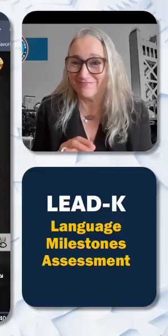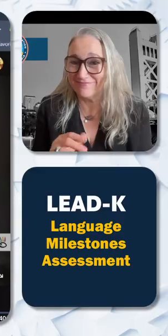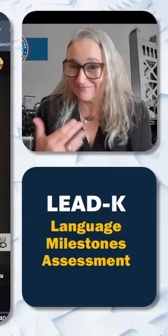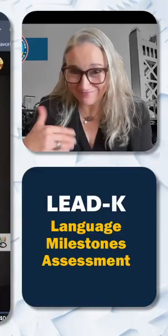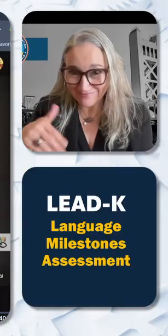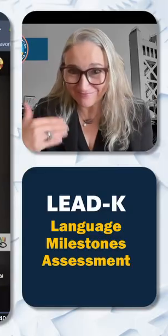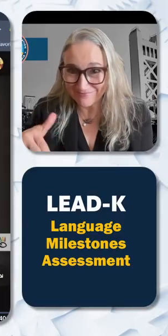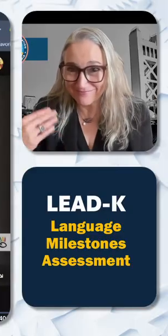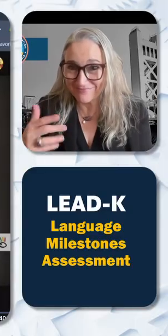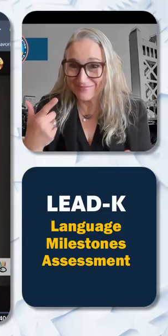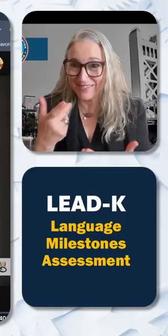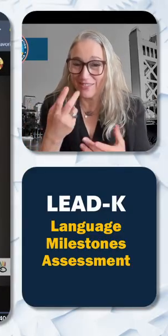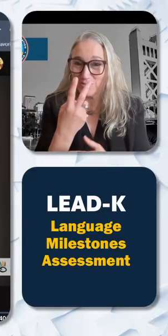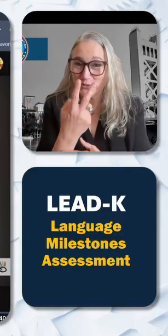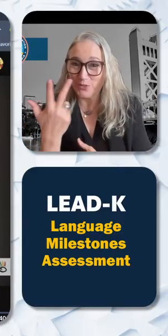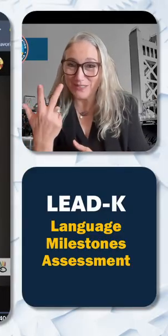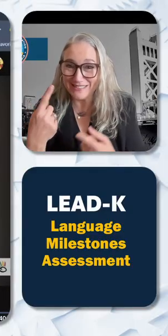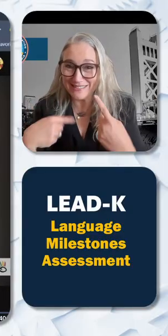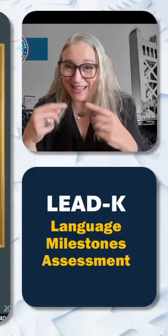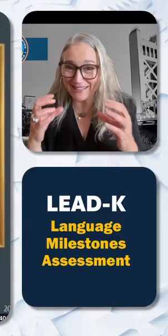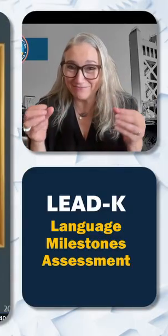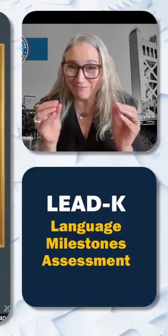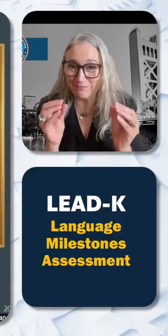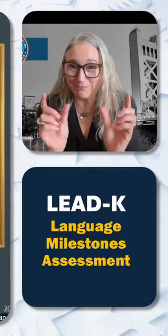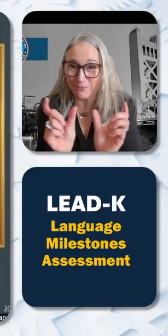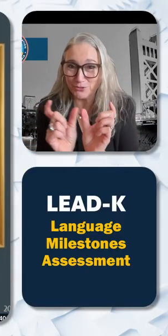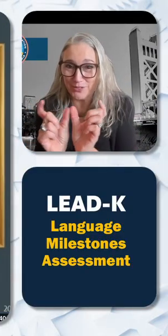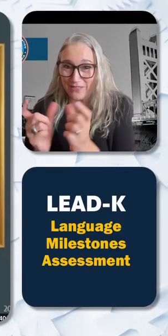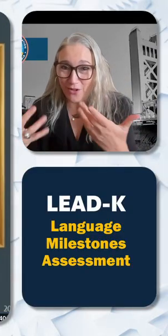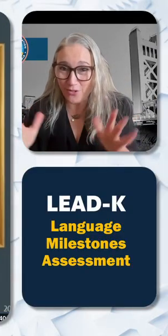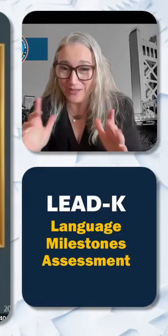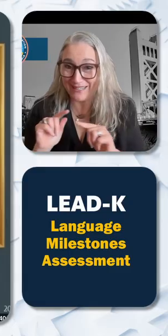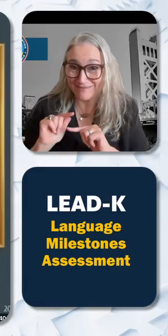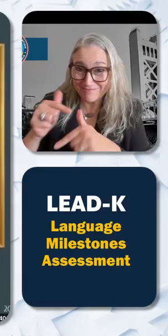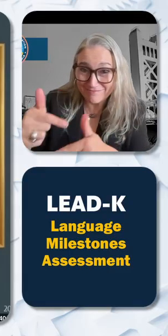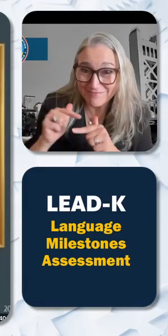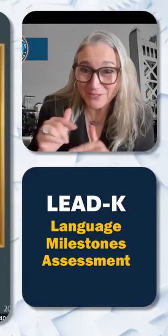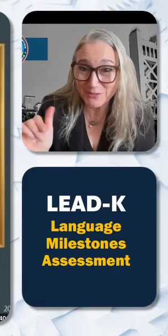Okay, we can stop the video there. So, wow, you see two or three signs